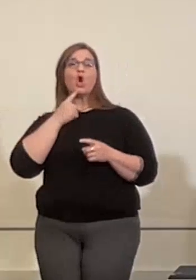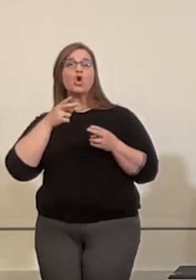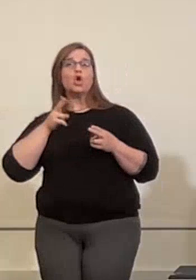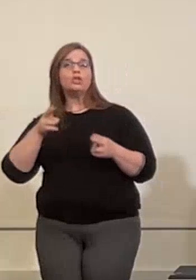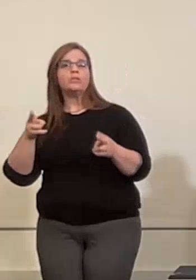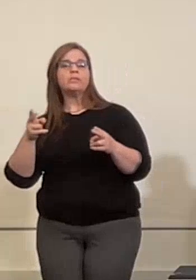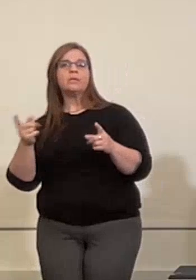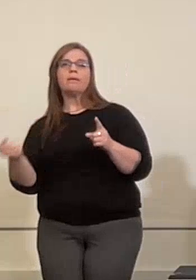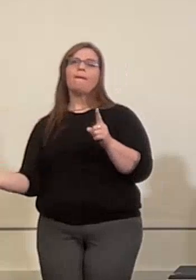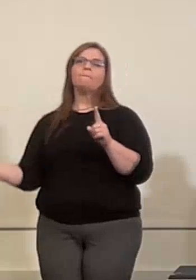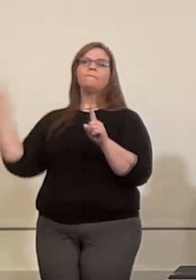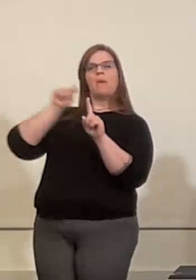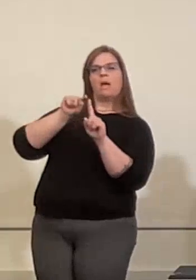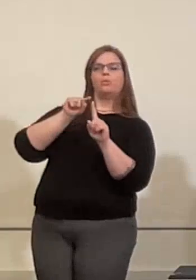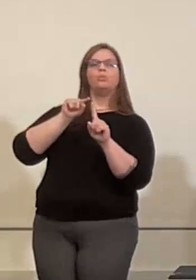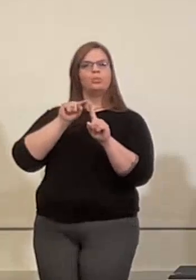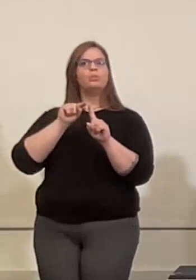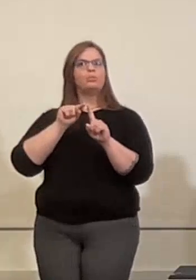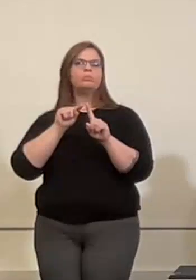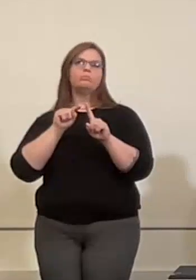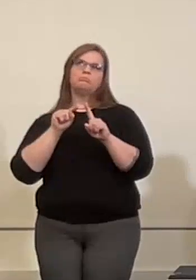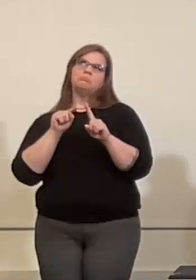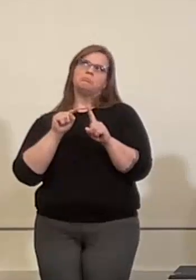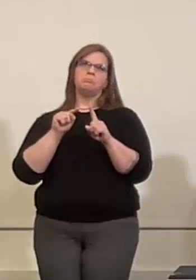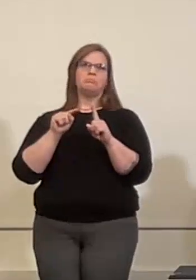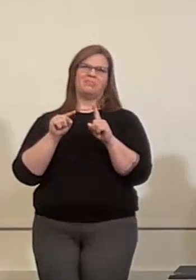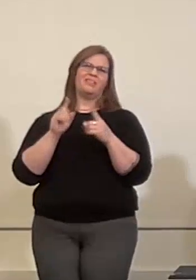to a a lot of pretty basic raw tactics.